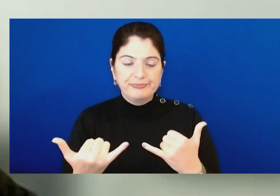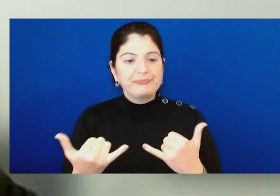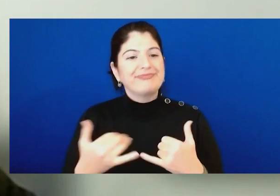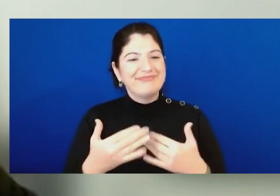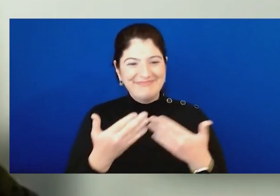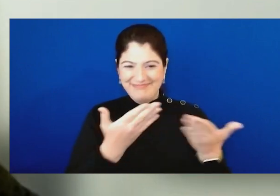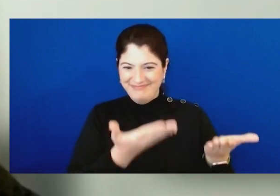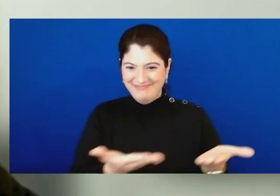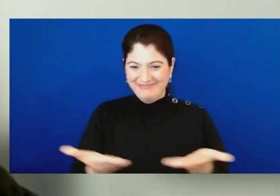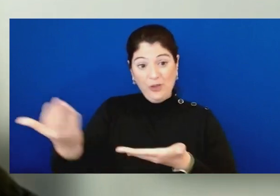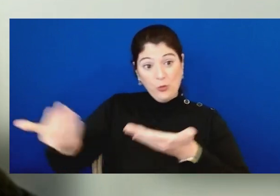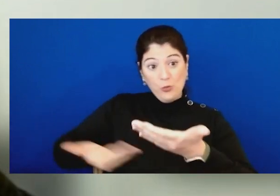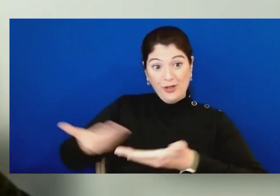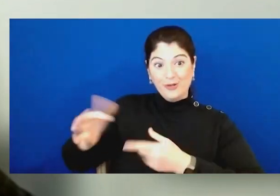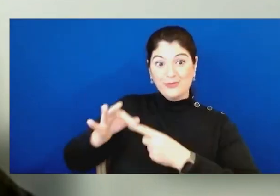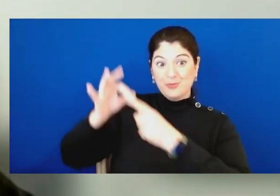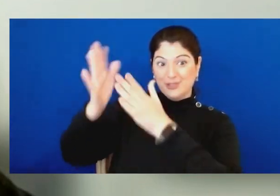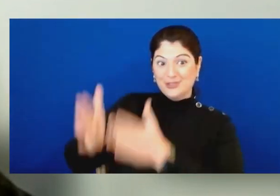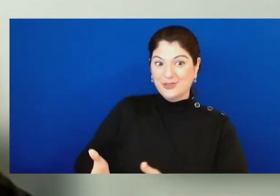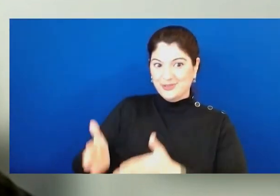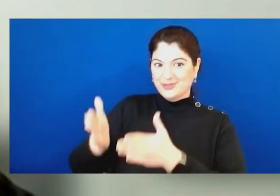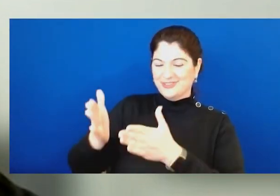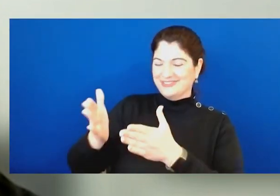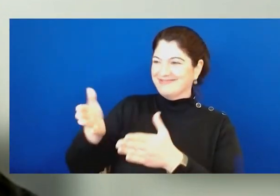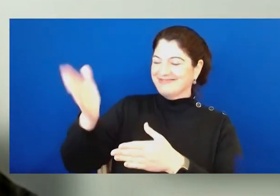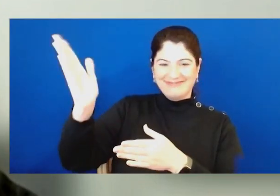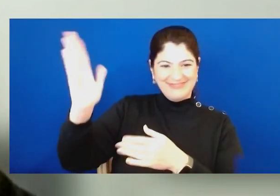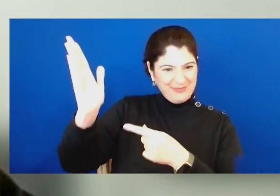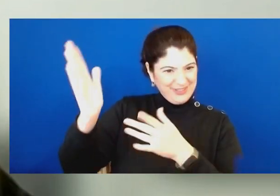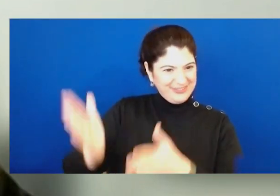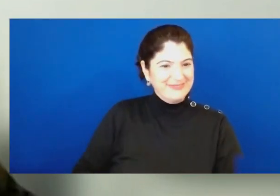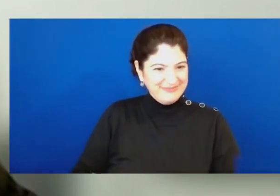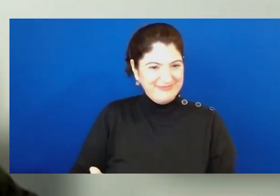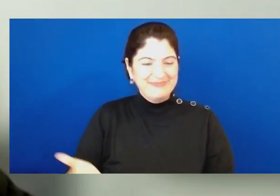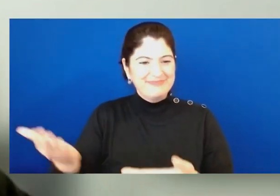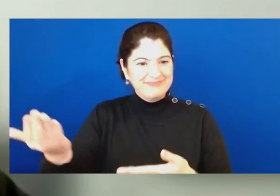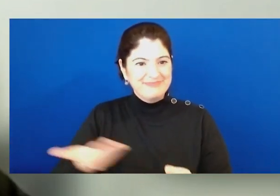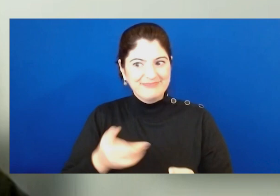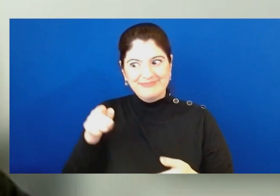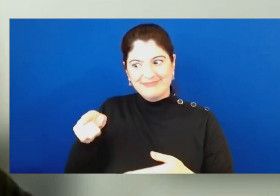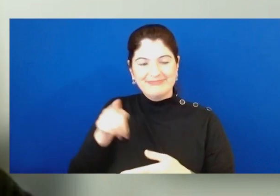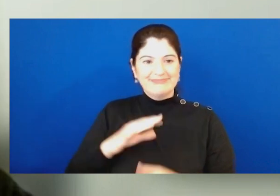please welcome our special speaker for today's welcoming remarks, someone whose professional and personal experience